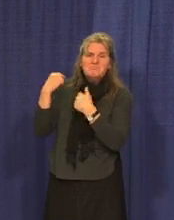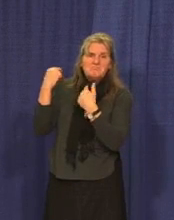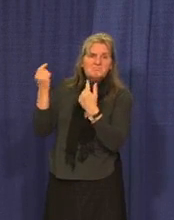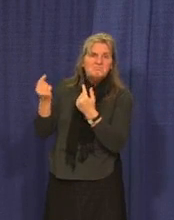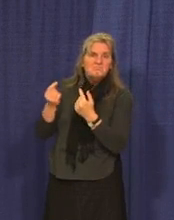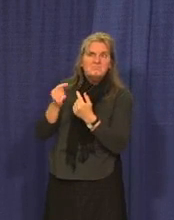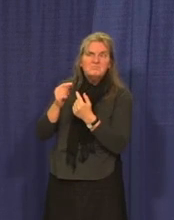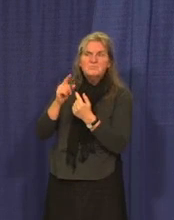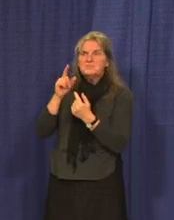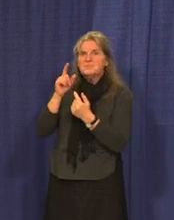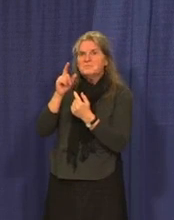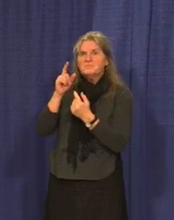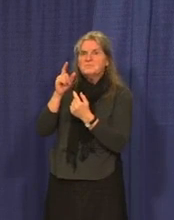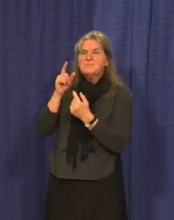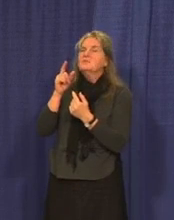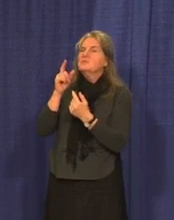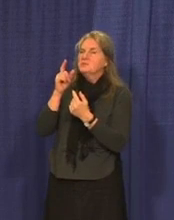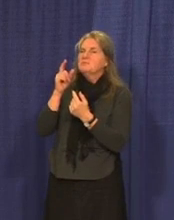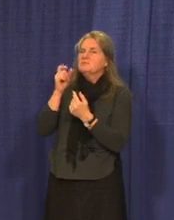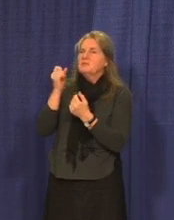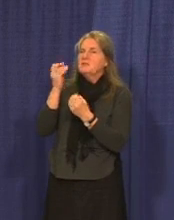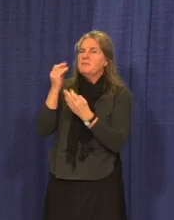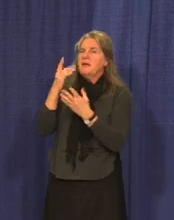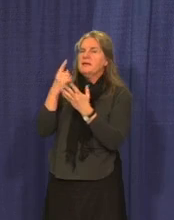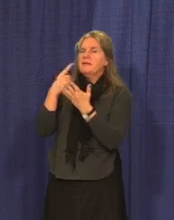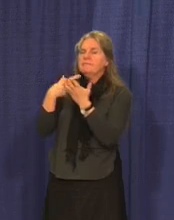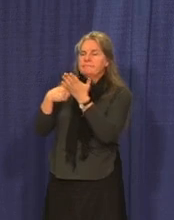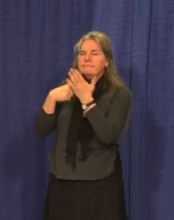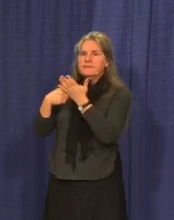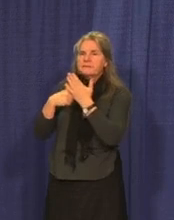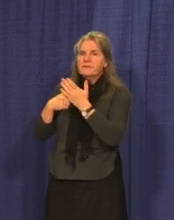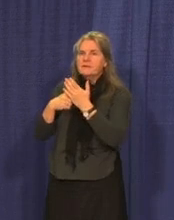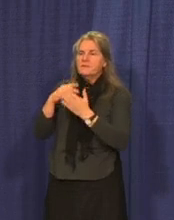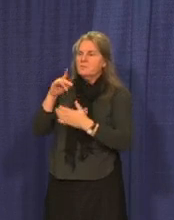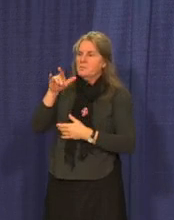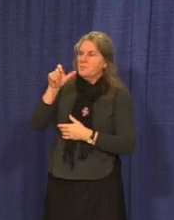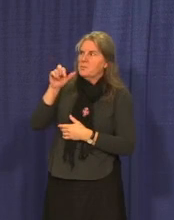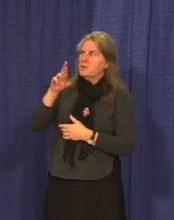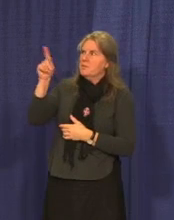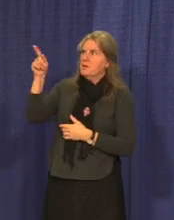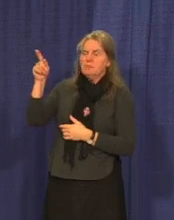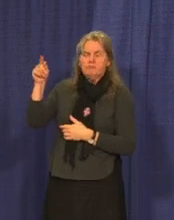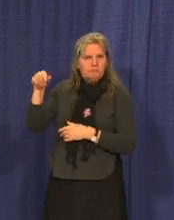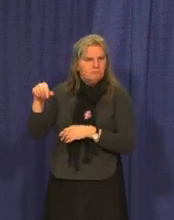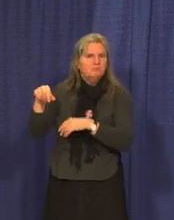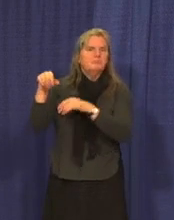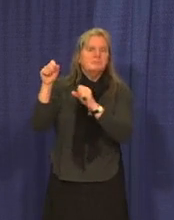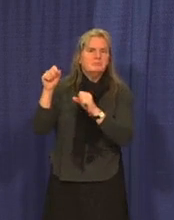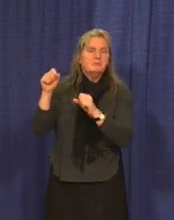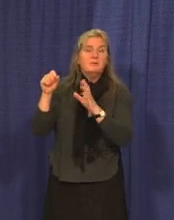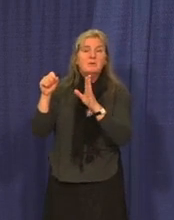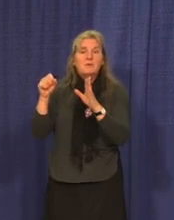been having over the past 20 something odd Council of the Federation meetings, the premier